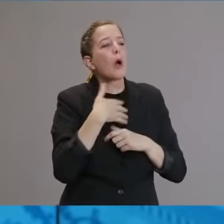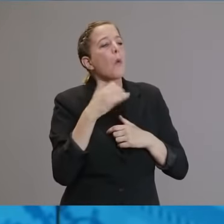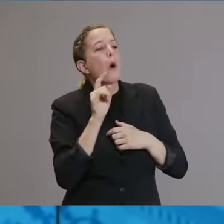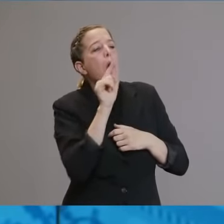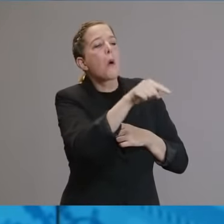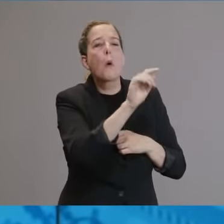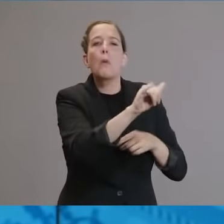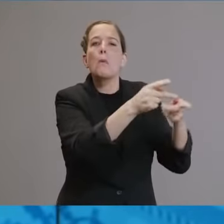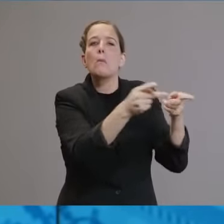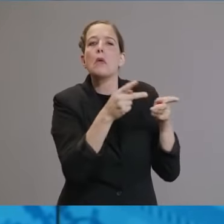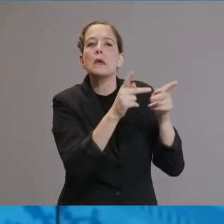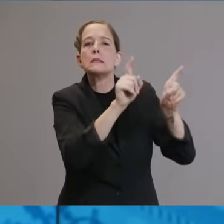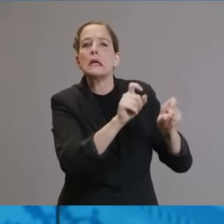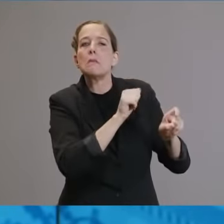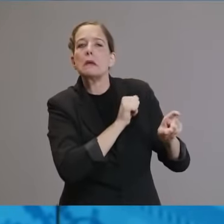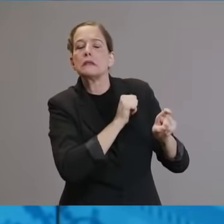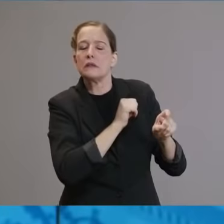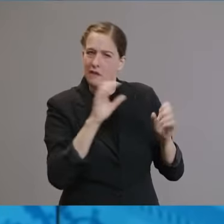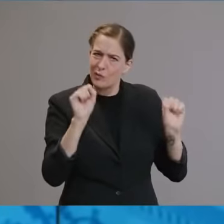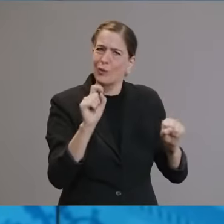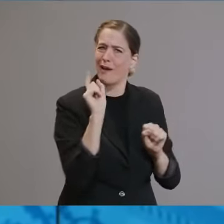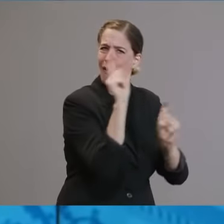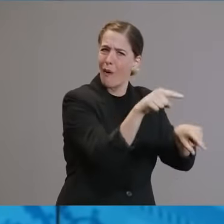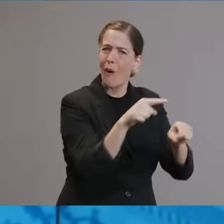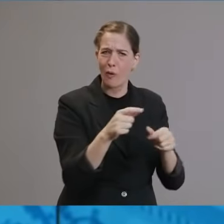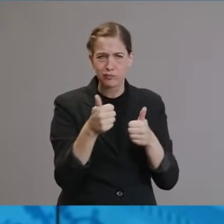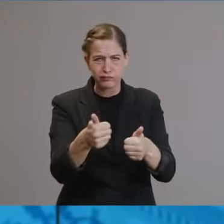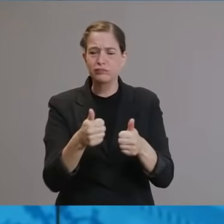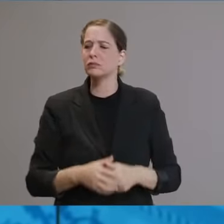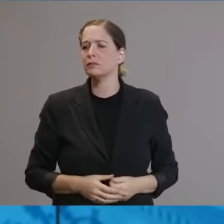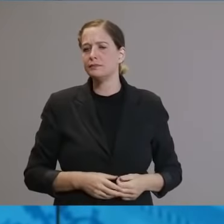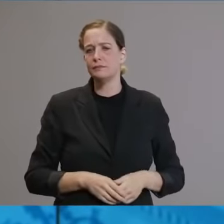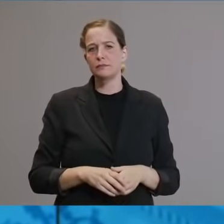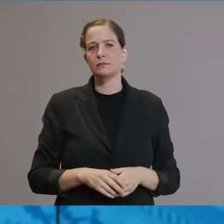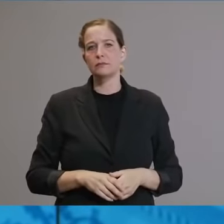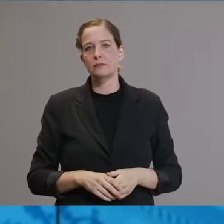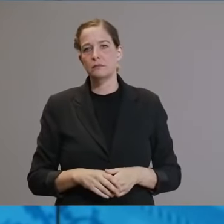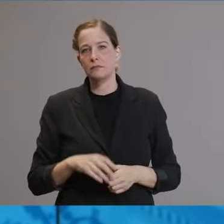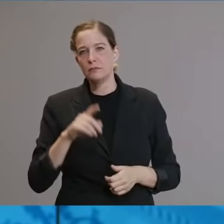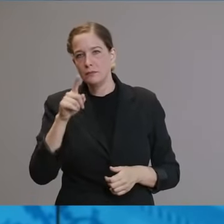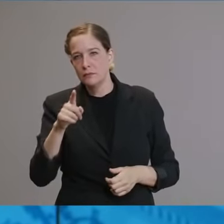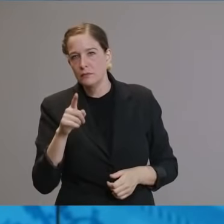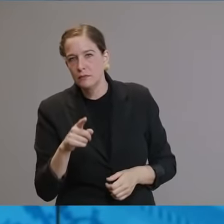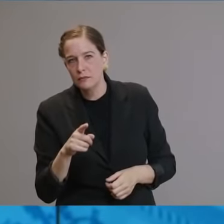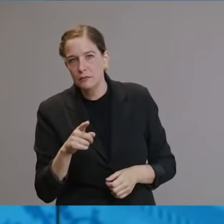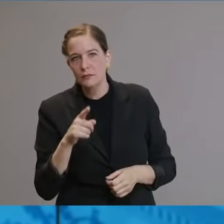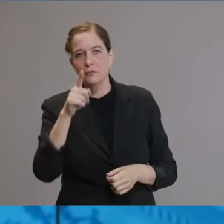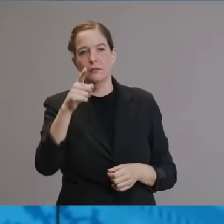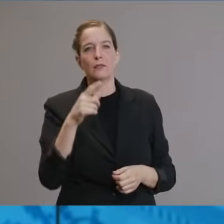MATT AND THEN JASON. GOVERNOR, I JUST -- THIS IS KIND OF TWOFOLD.